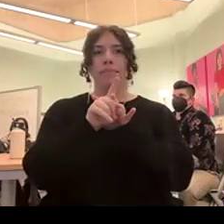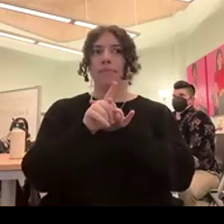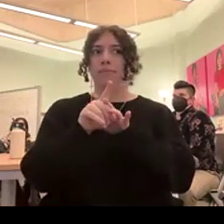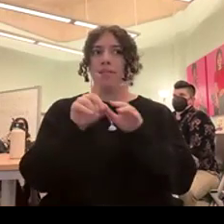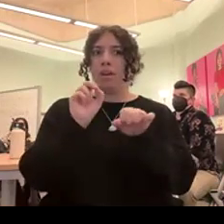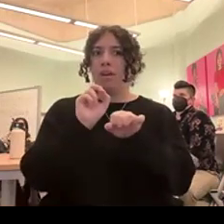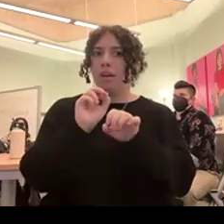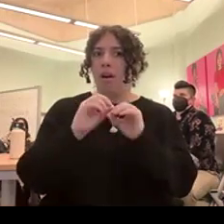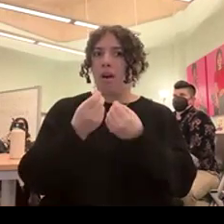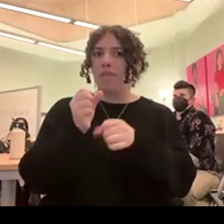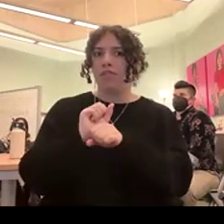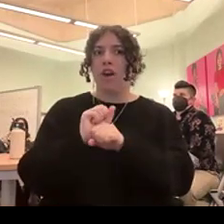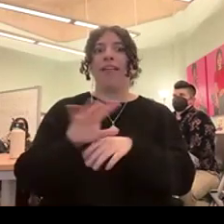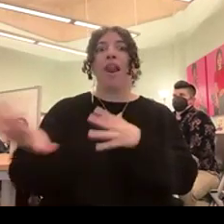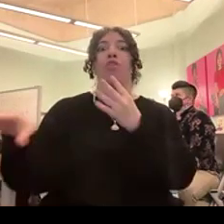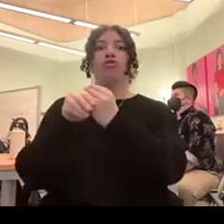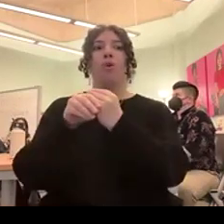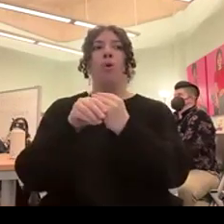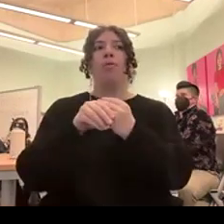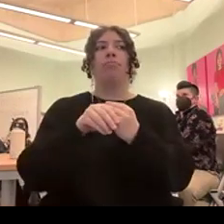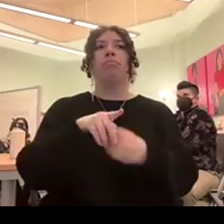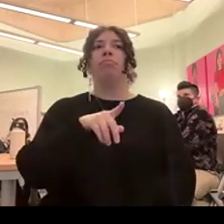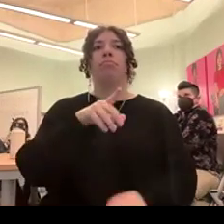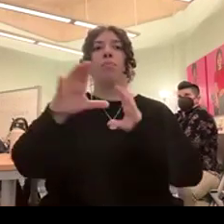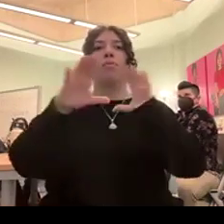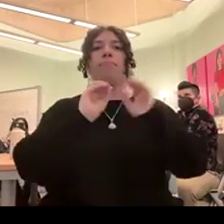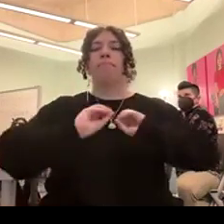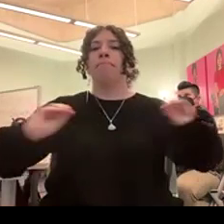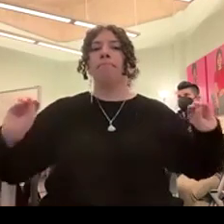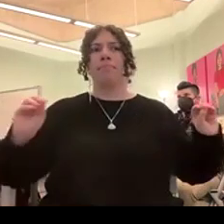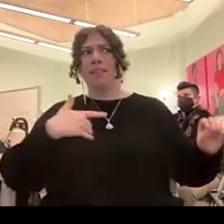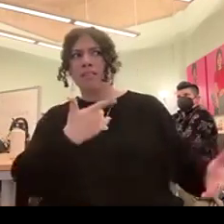"Mi hasn't shown up to his office shift." And also, I have heard nothing. It's like,